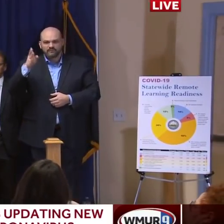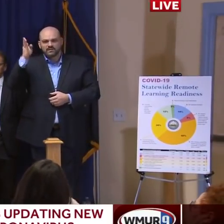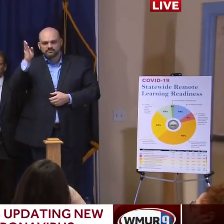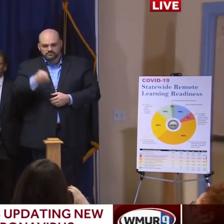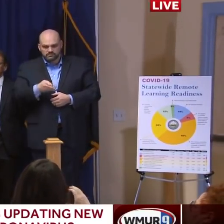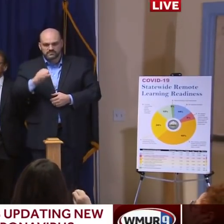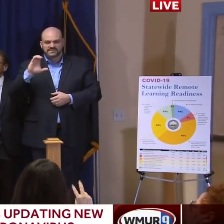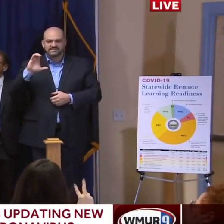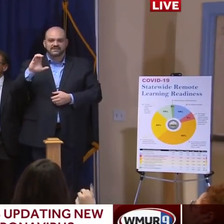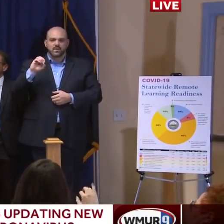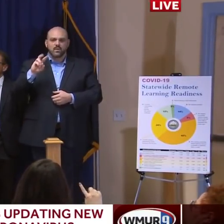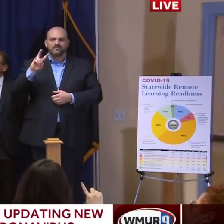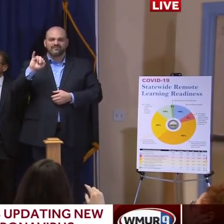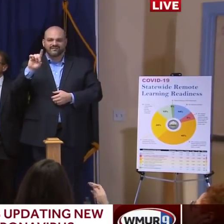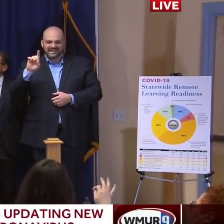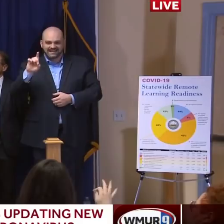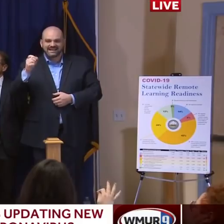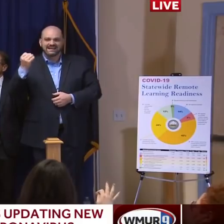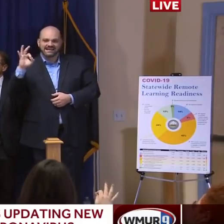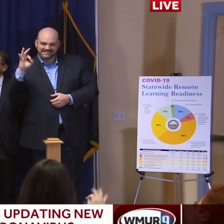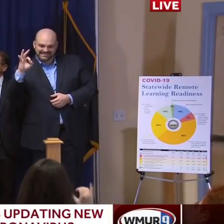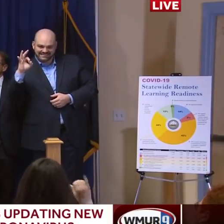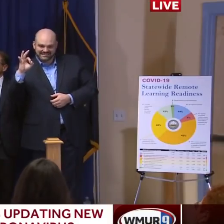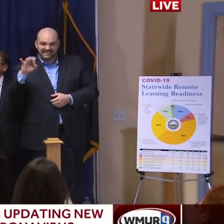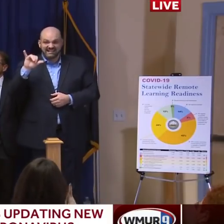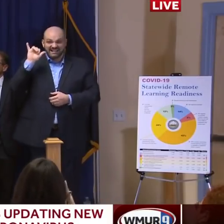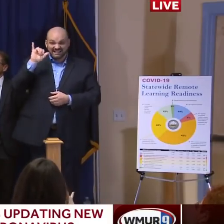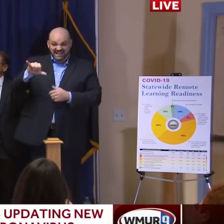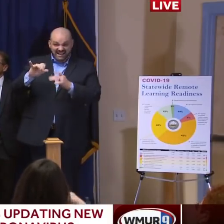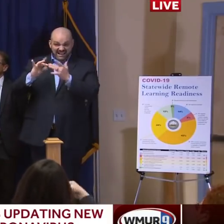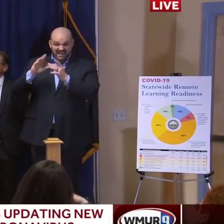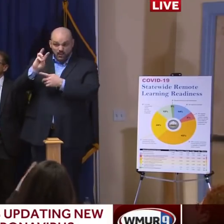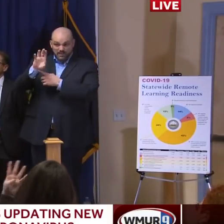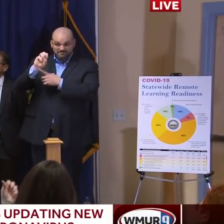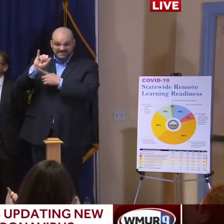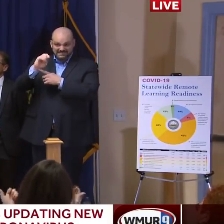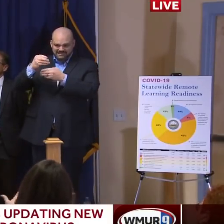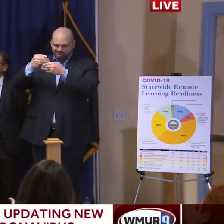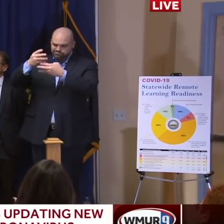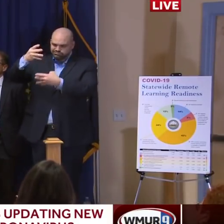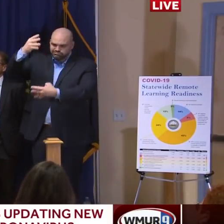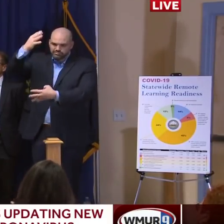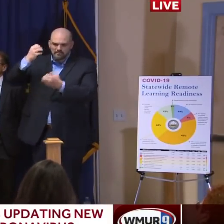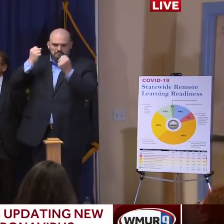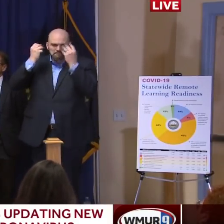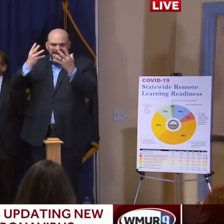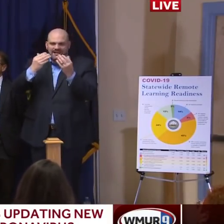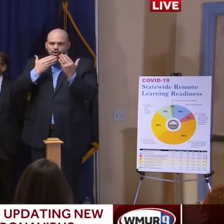THAT SITE HAS SOME OF THE GUIDELINES AND WE WILL CONTINUE TO POPULATE IT AS THE SITUATION INVOLVES.